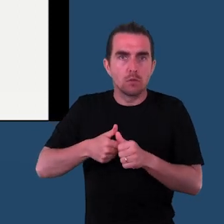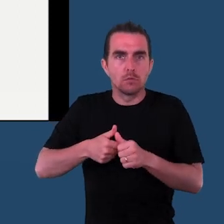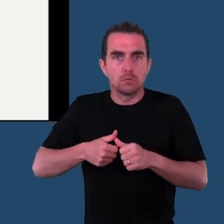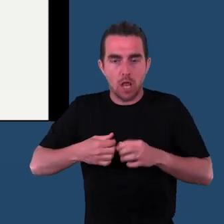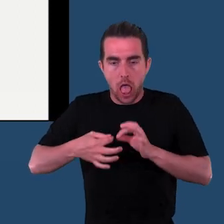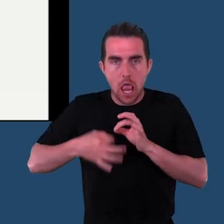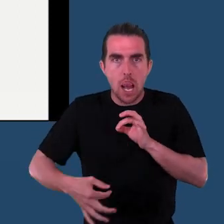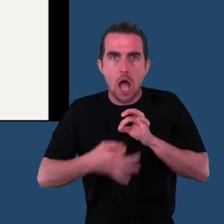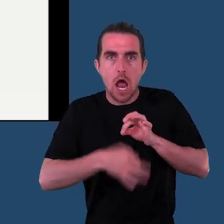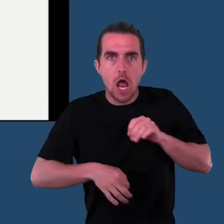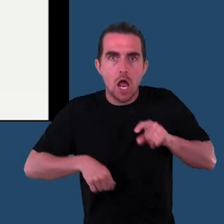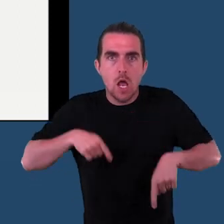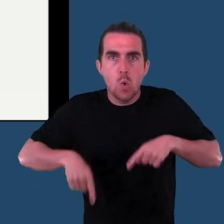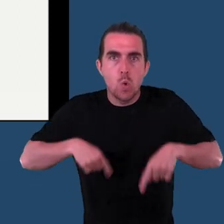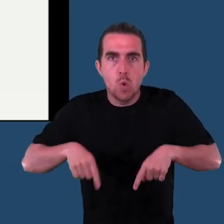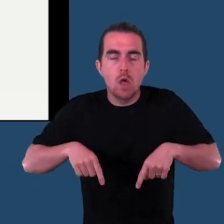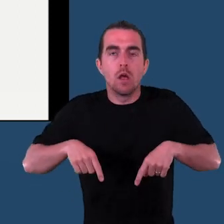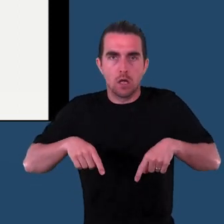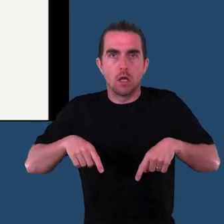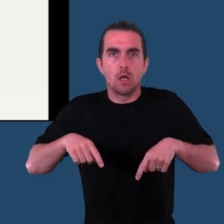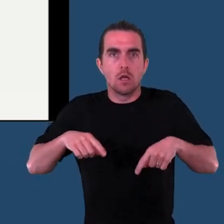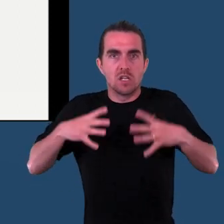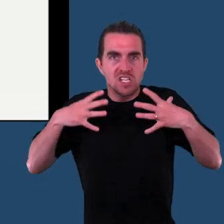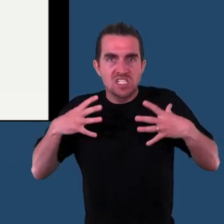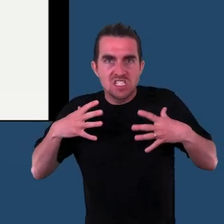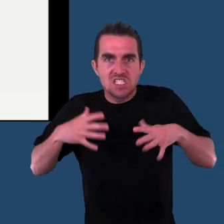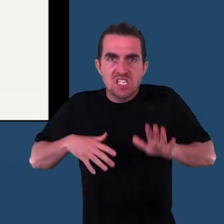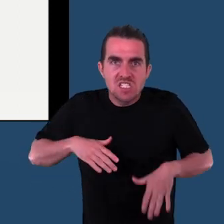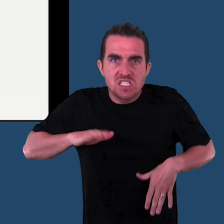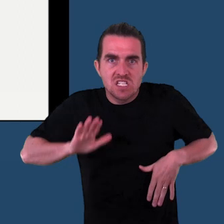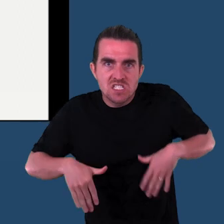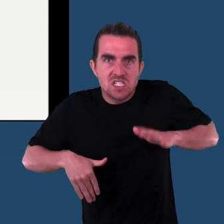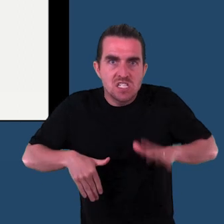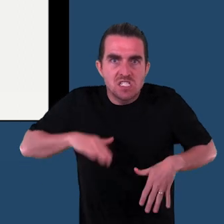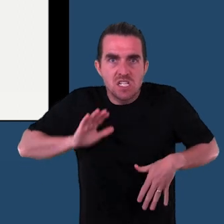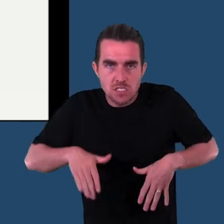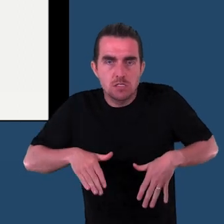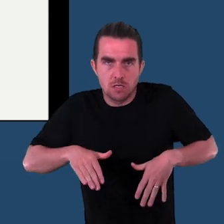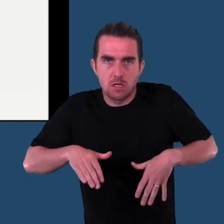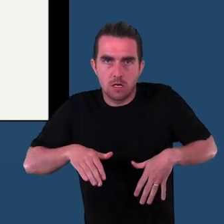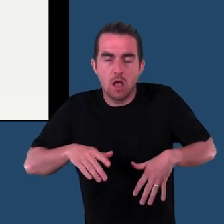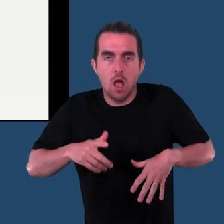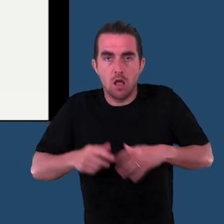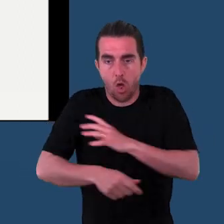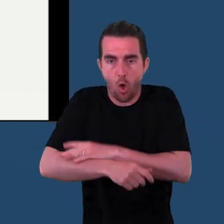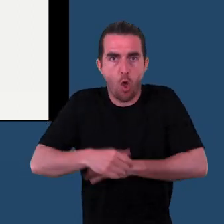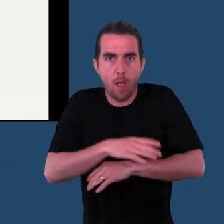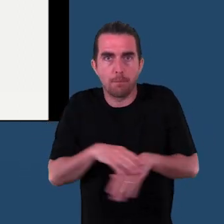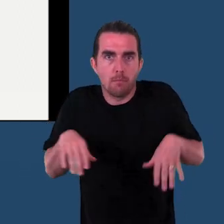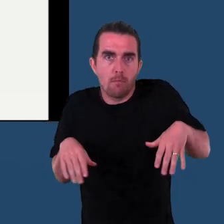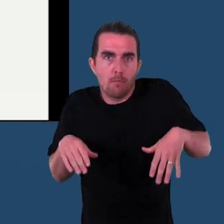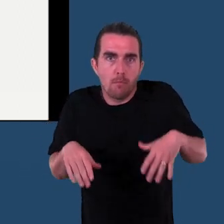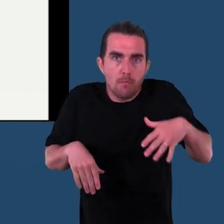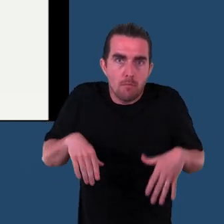directly underneath their body. They also have big attachments on their arms as well,